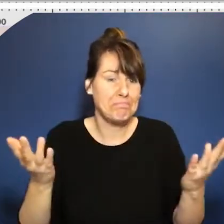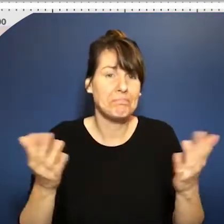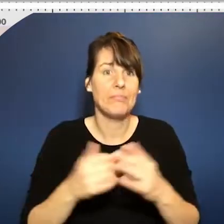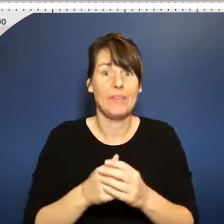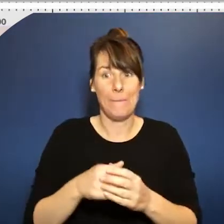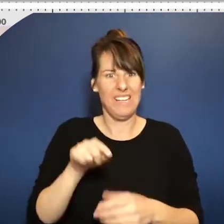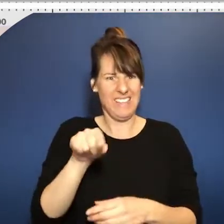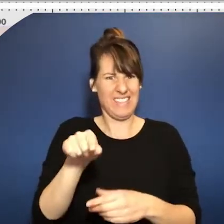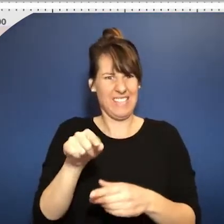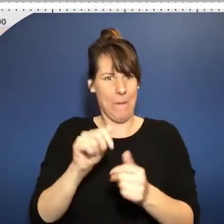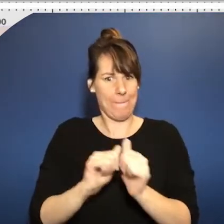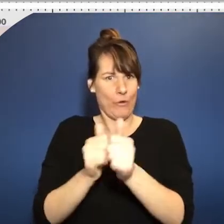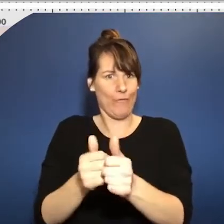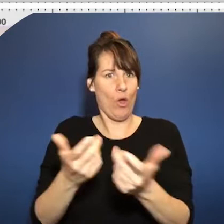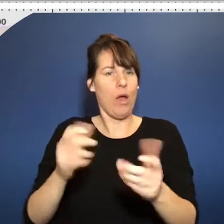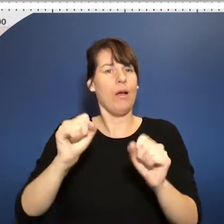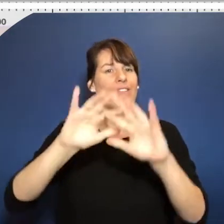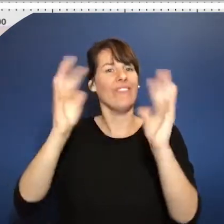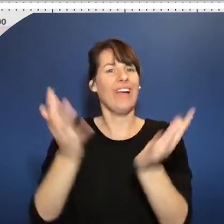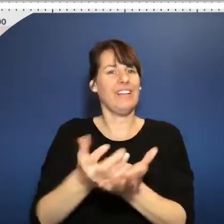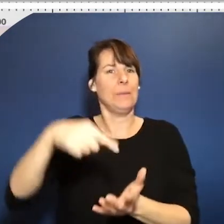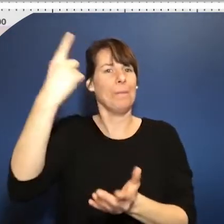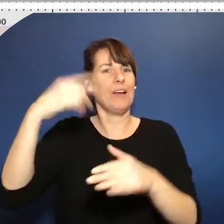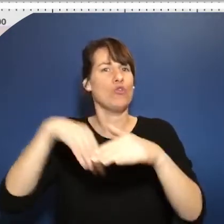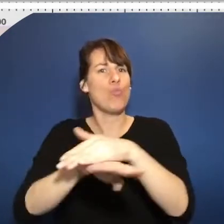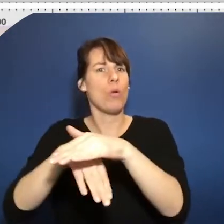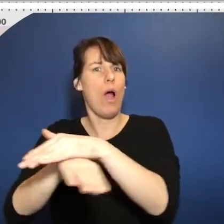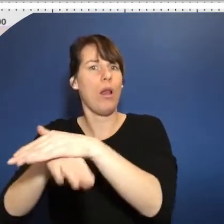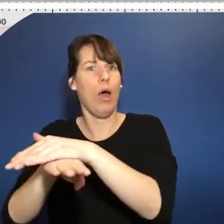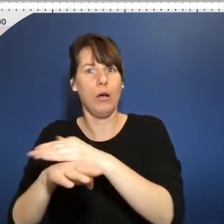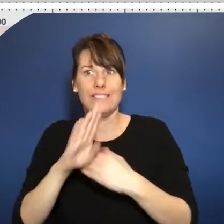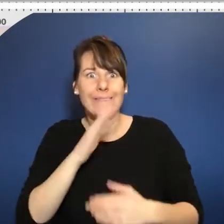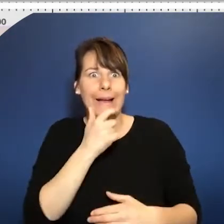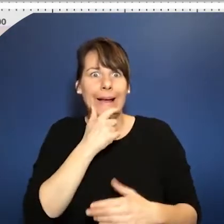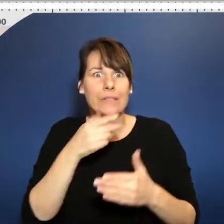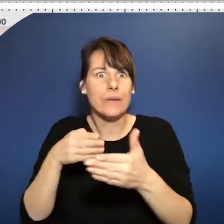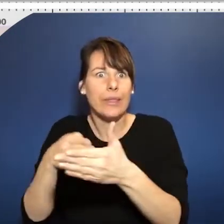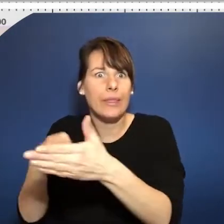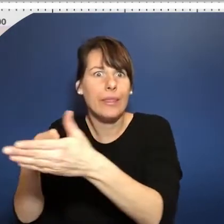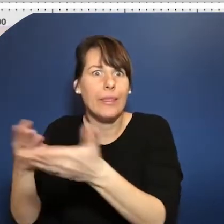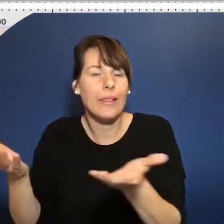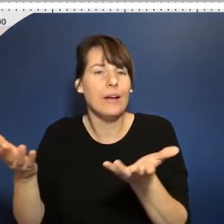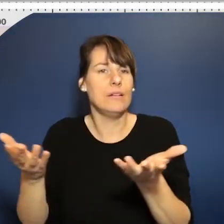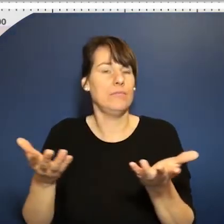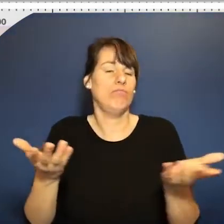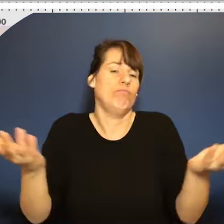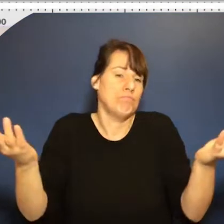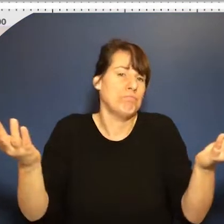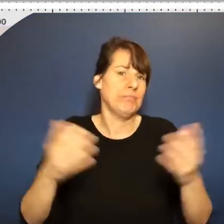In this way, you increase the accessibility of your data to other researchers in the world who do not know, for example, English.